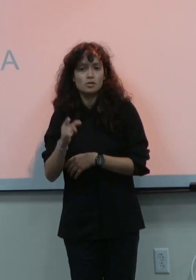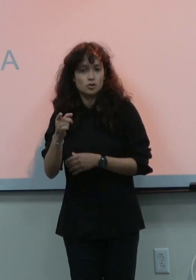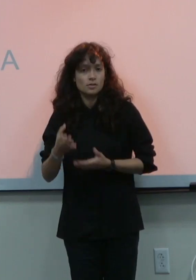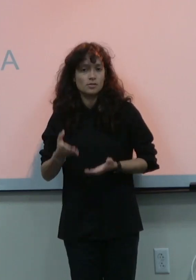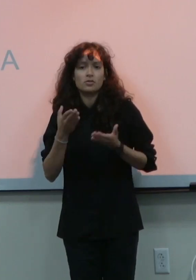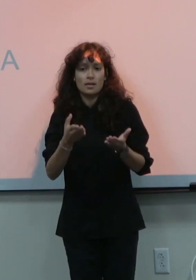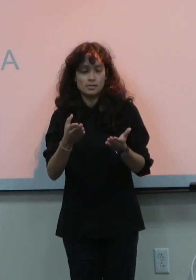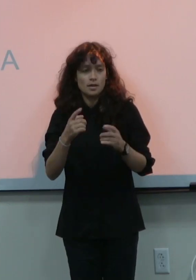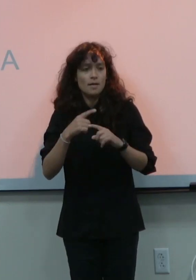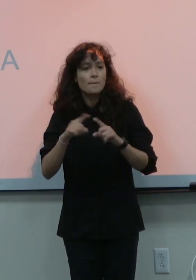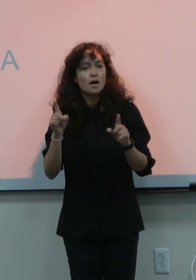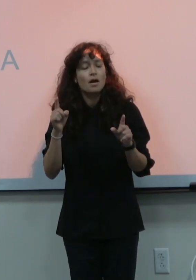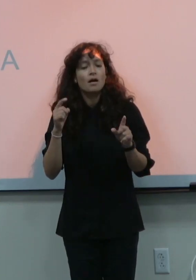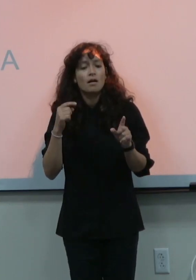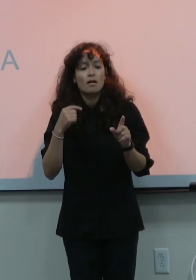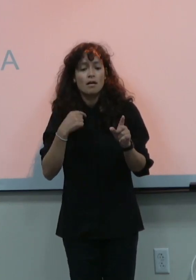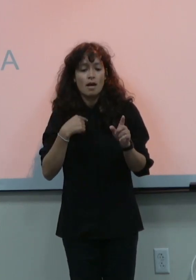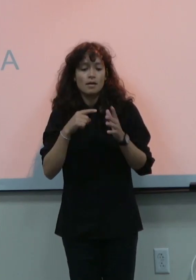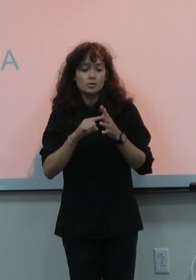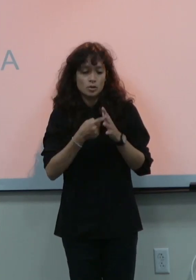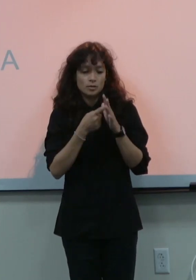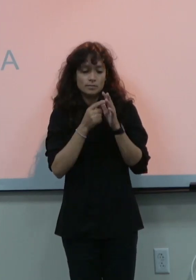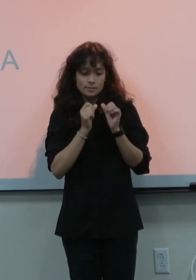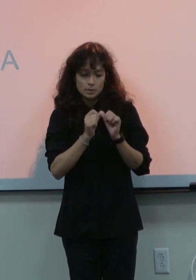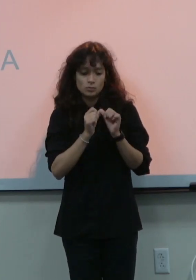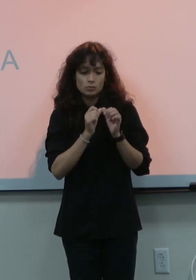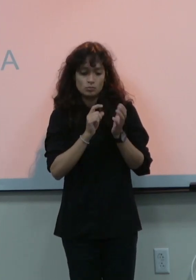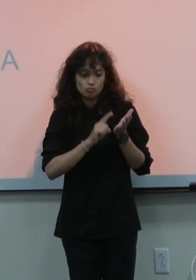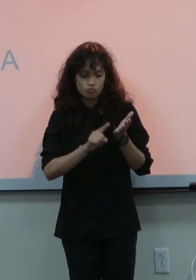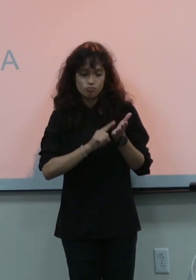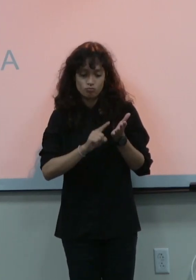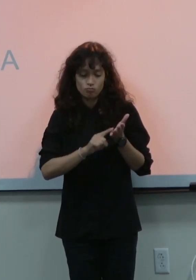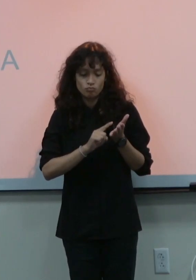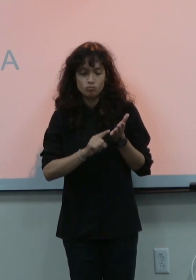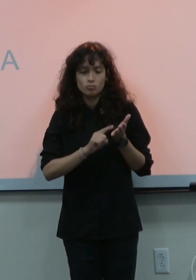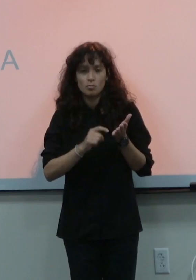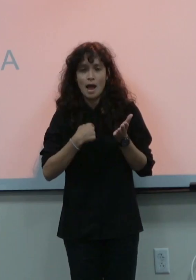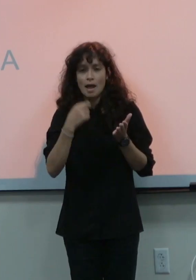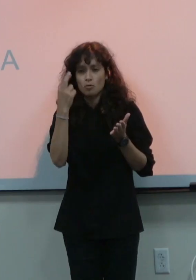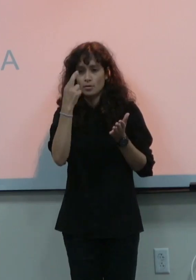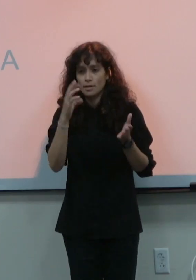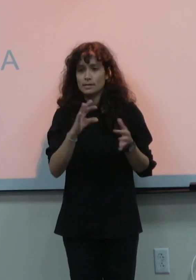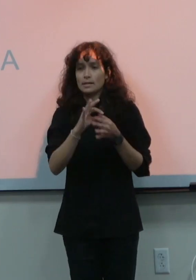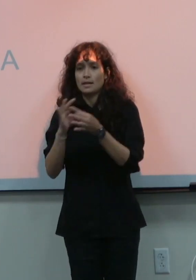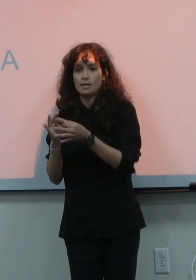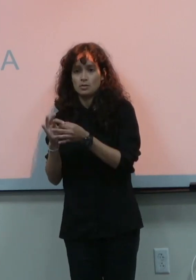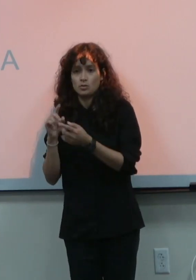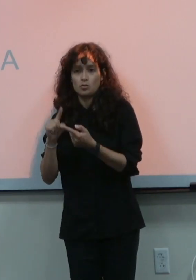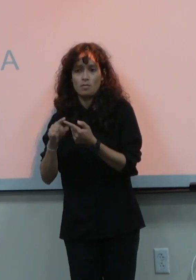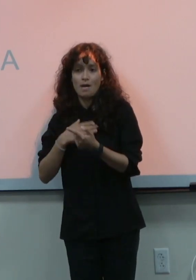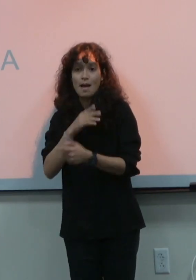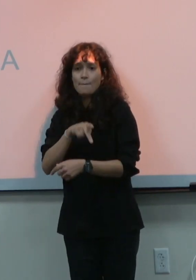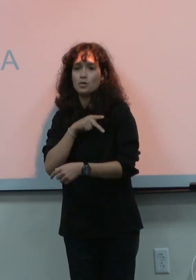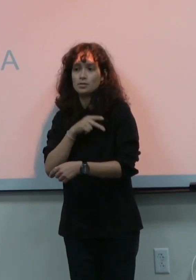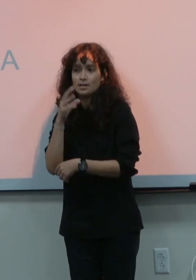But as I looked more into it, I realized how it connects to my personal experience and what I have